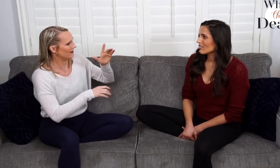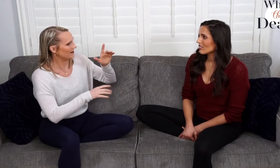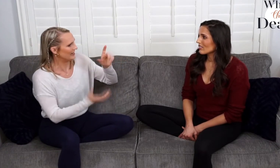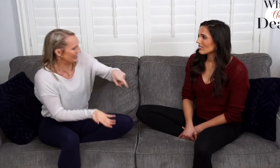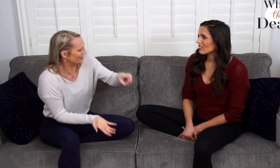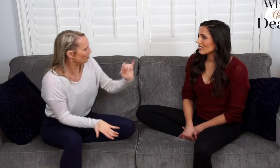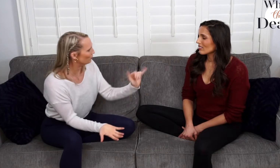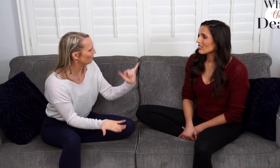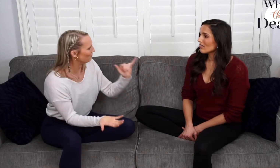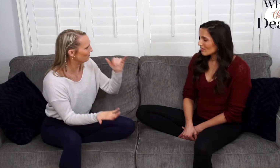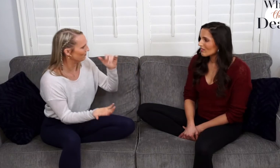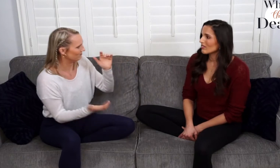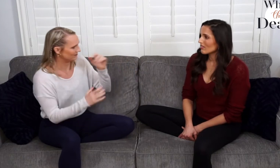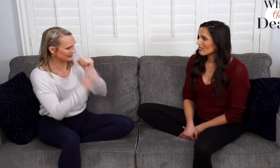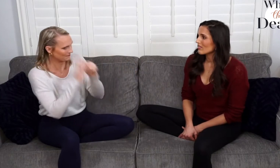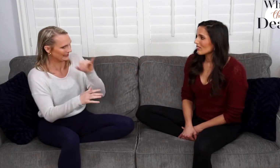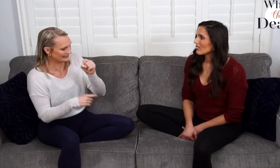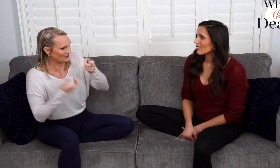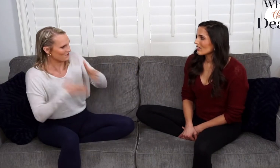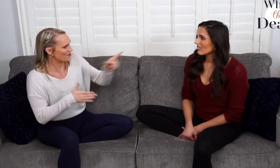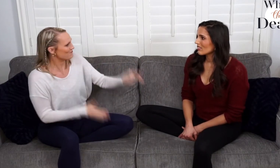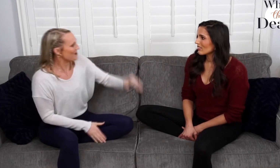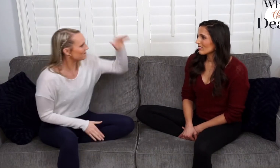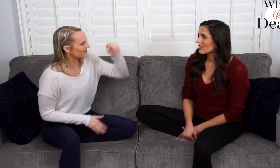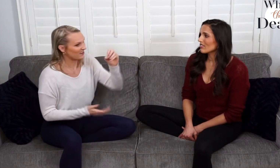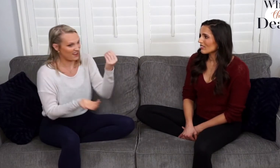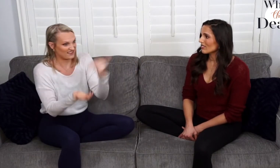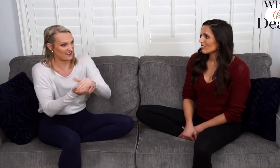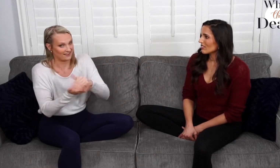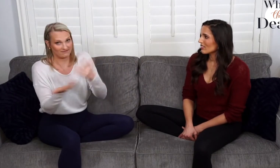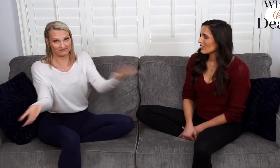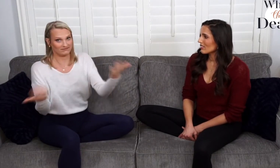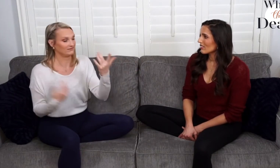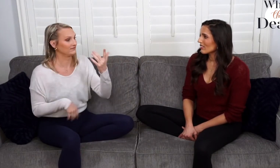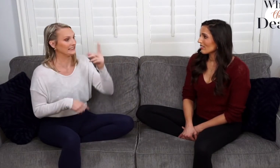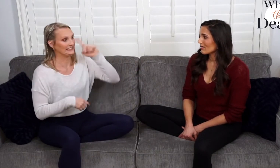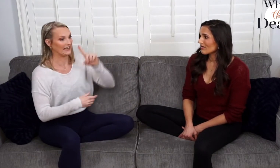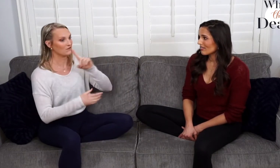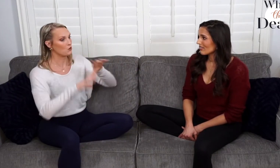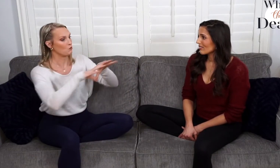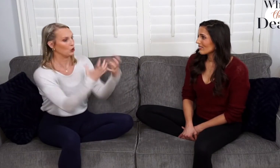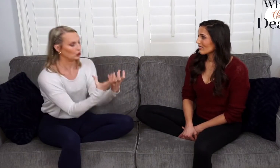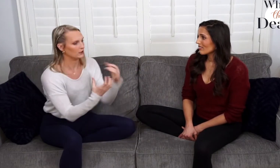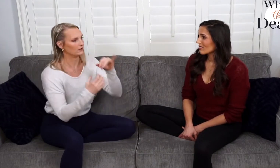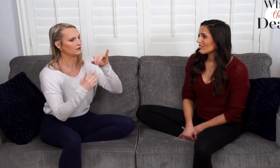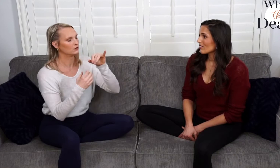access to your needs too, because SimComing is the way that you grew up. The Deaf world